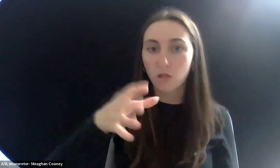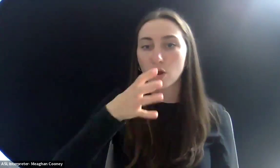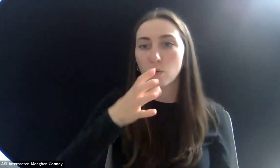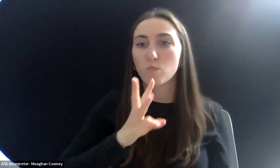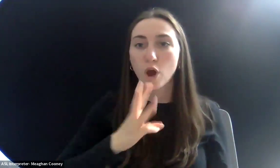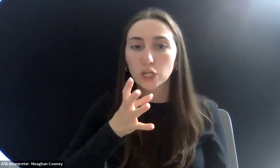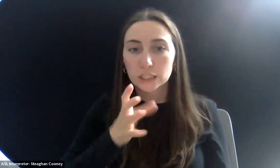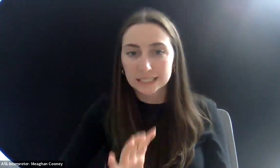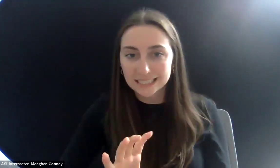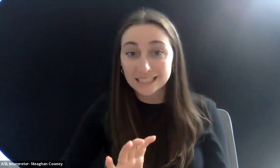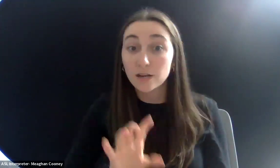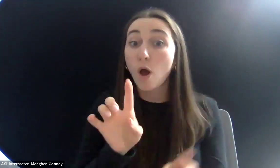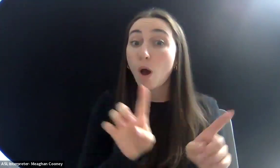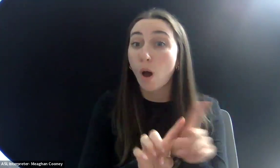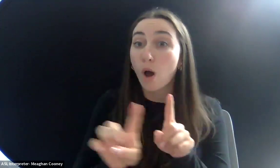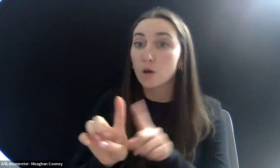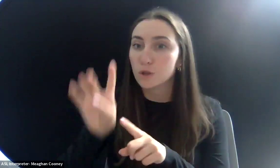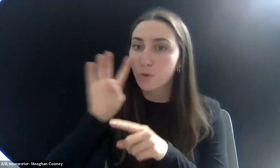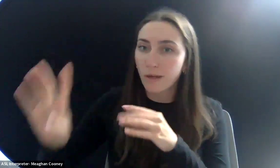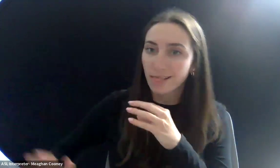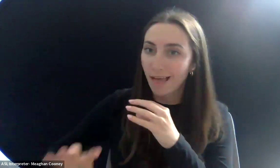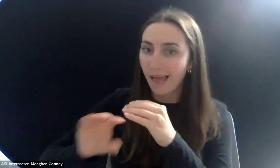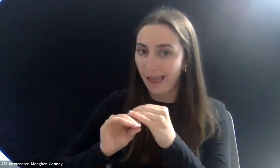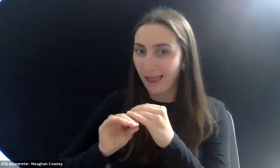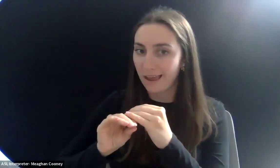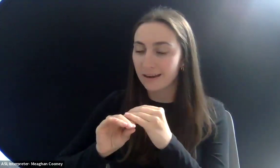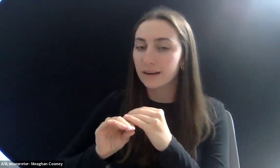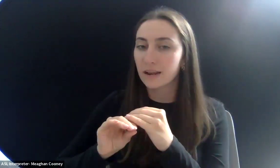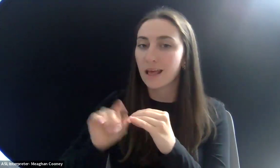But we would also add for a larger building a requirement